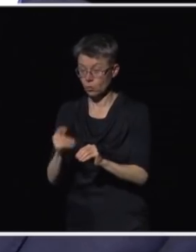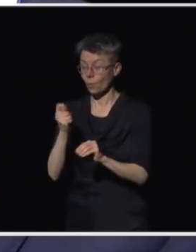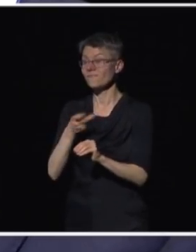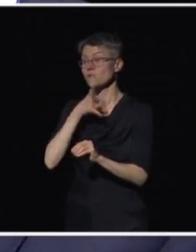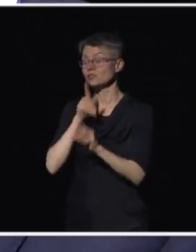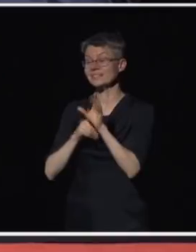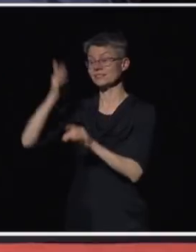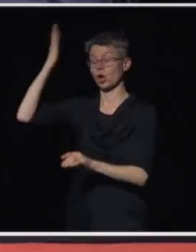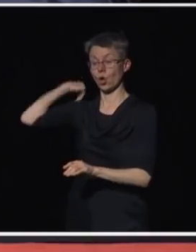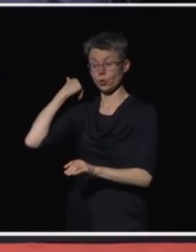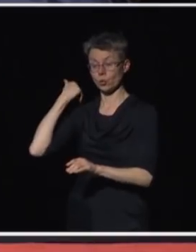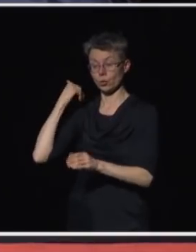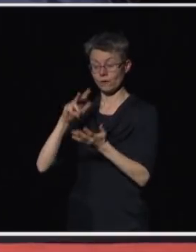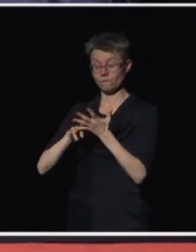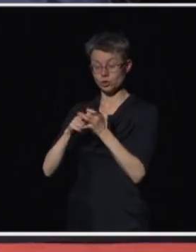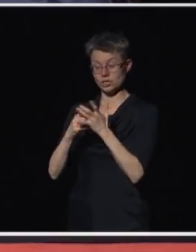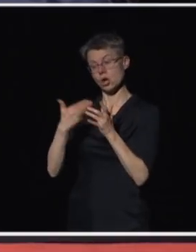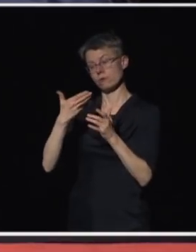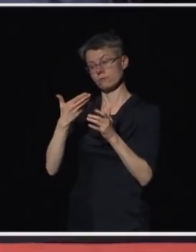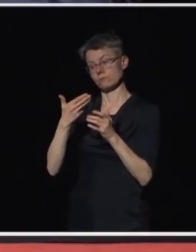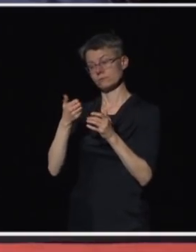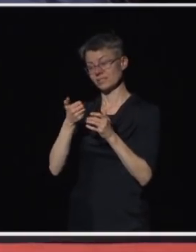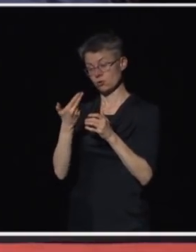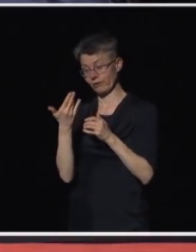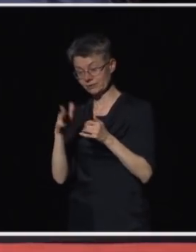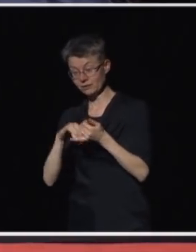You know, roughly 150 years before there was an America.